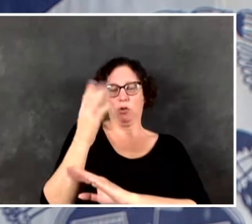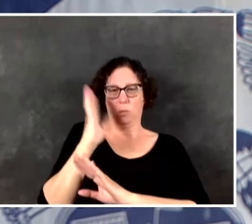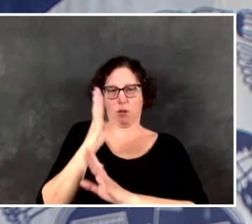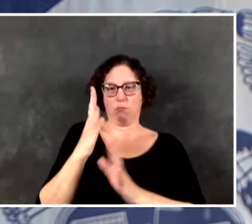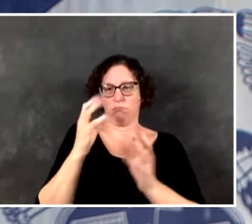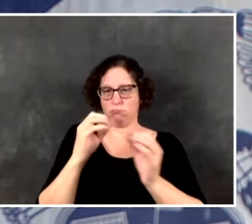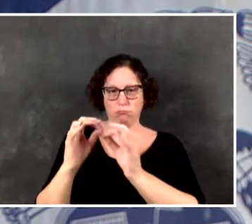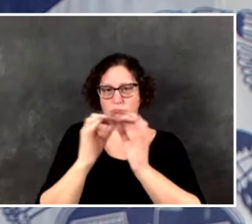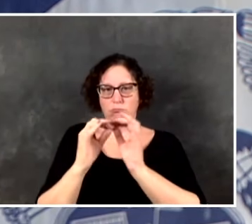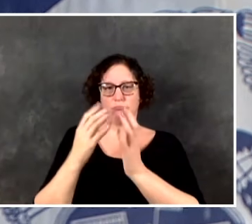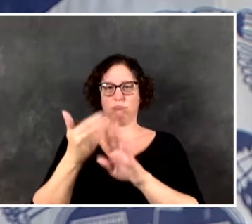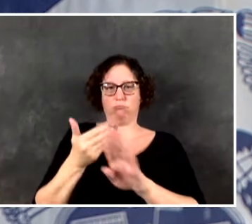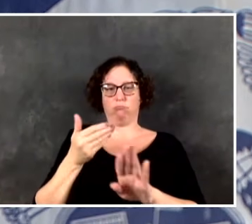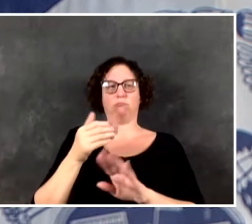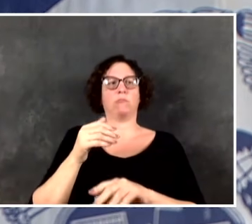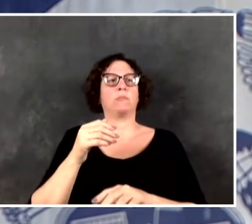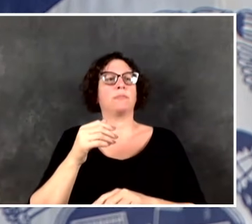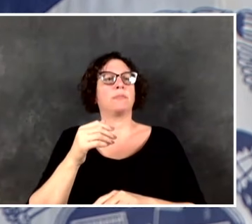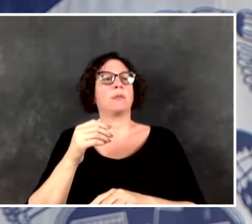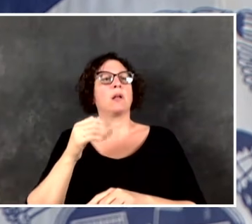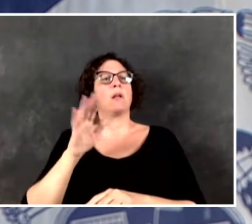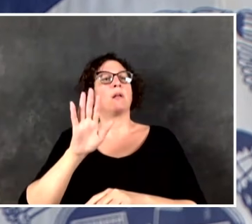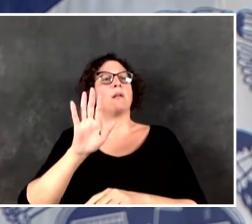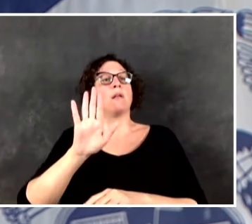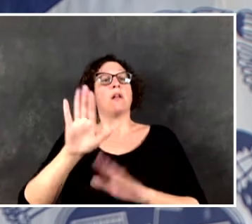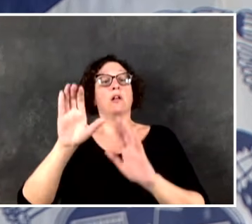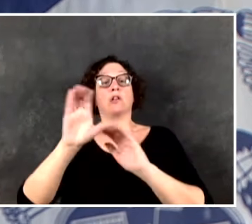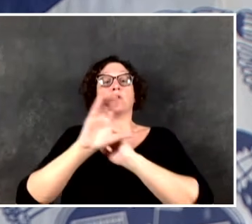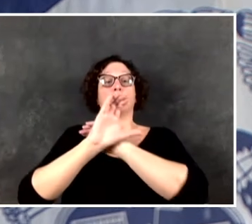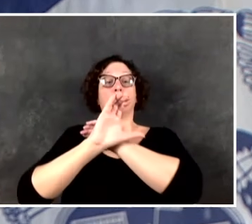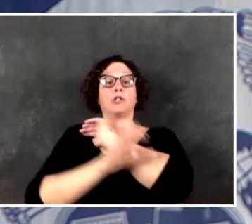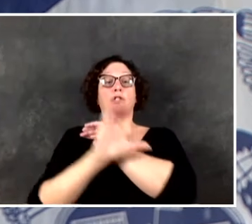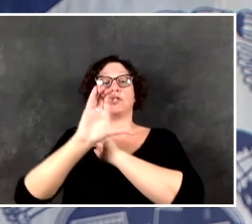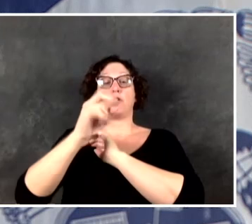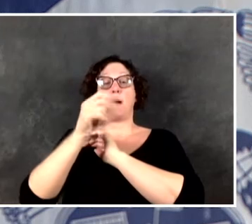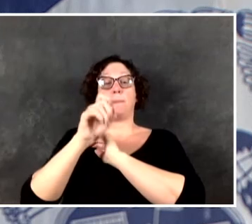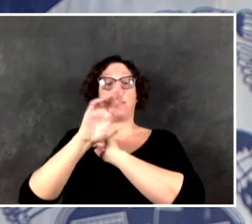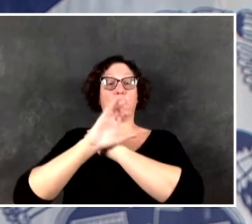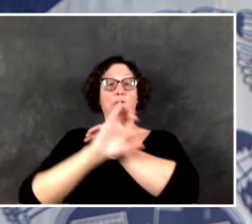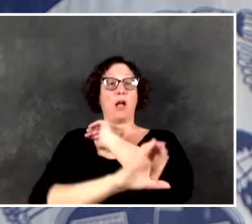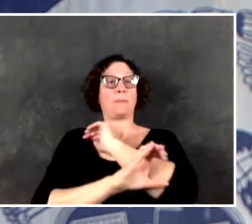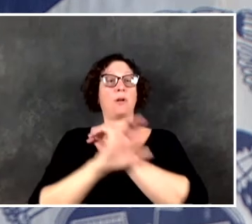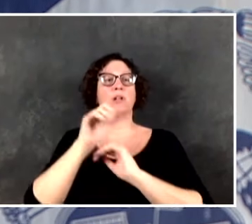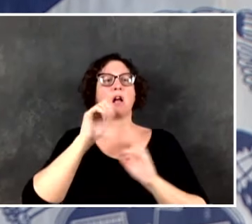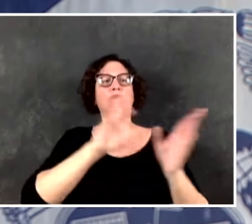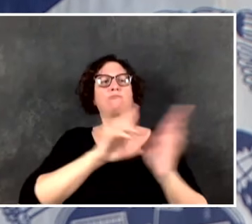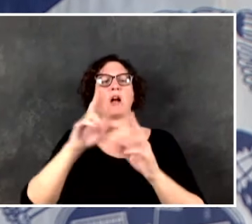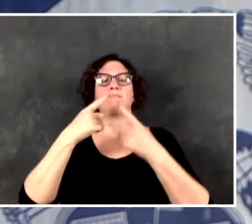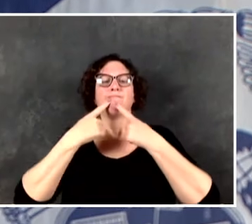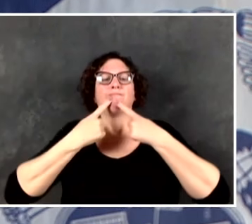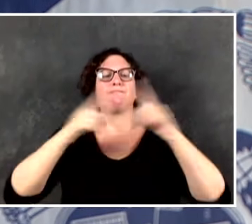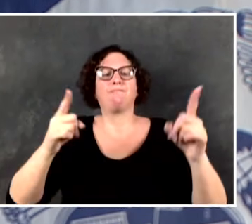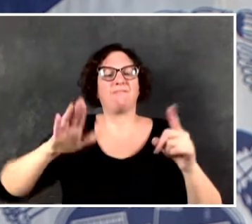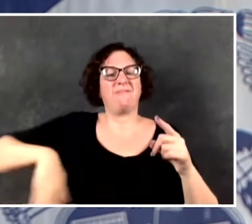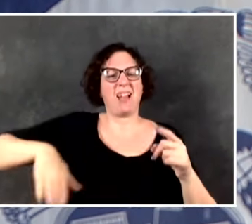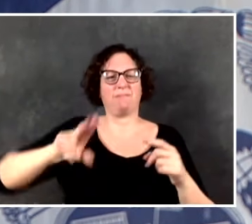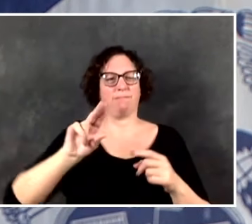IT'S CRUCIAL IN DETERMINING WHAT WE HAVE AHEAD. AND WE GET TO NAMING THAT GROUP. THAT'S AN OPPORTUNITY TO TAKE A MORE STRUCTURE LOOK AT